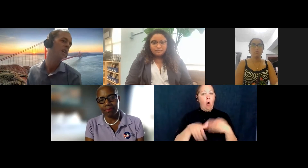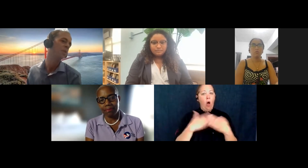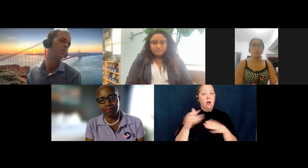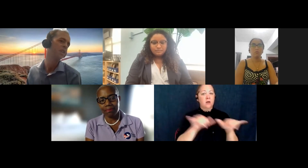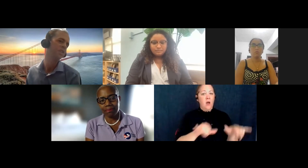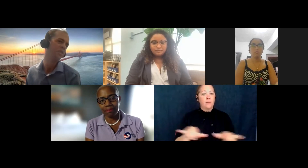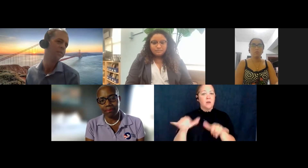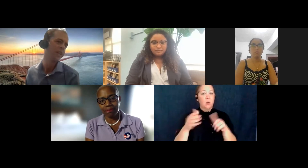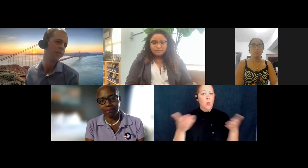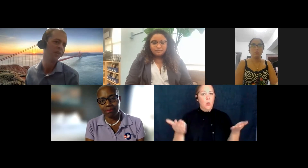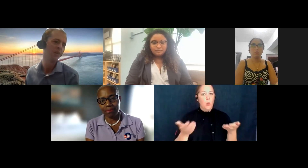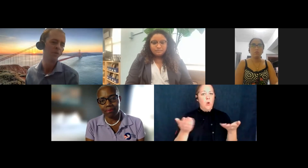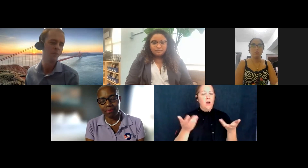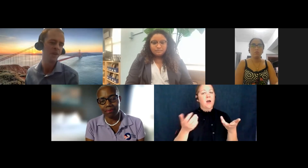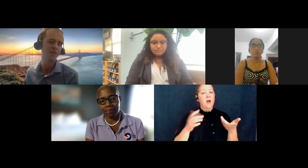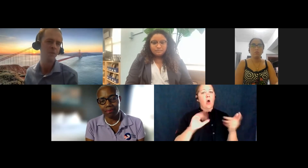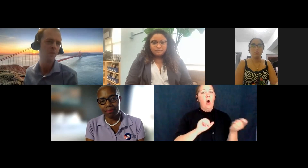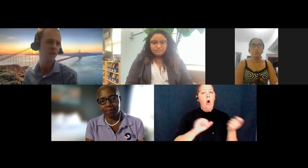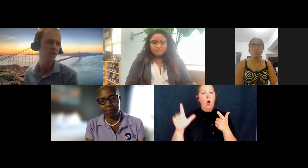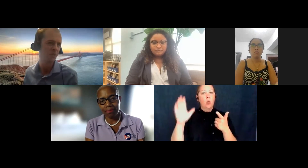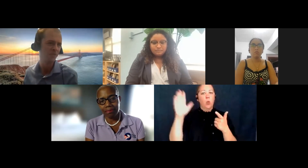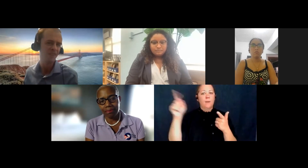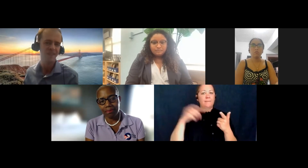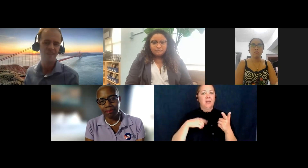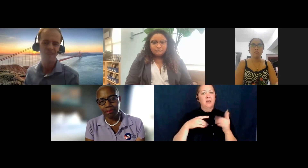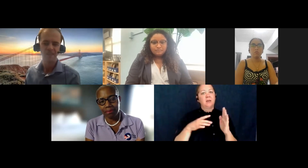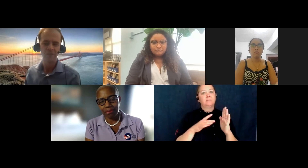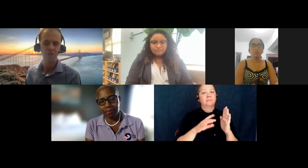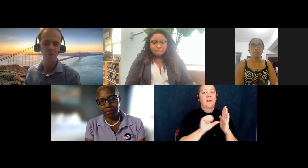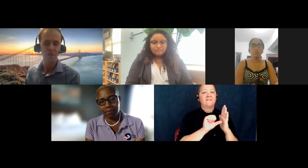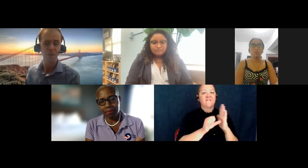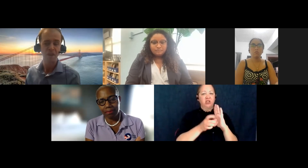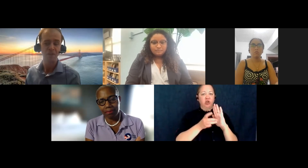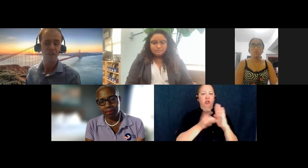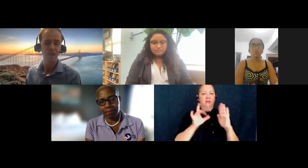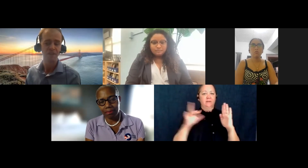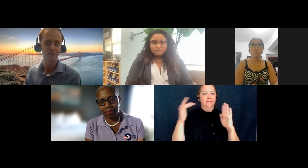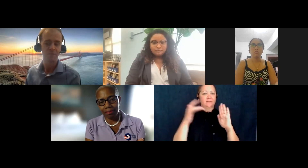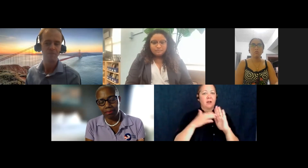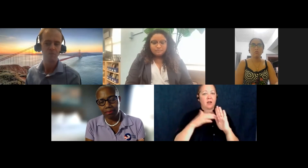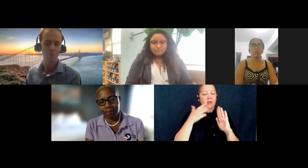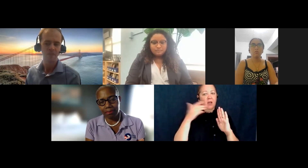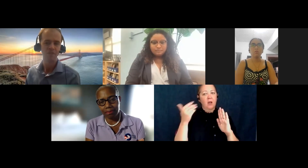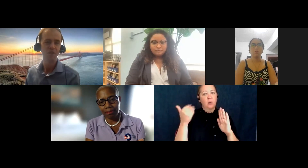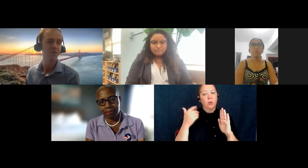upcoming addition of our A World Awaits You, AWAY journal. It should be coming out soon.